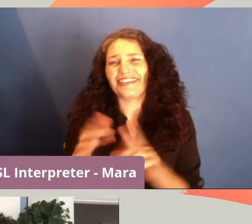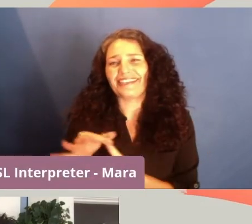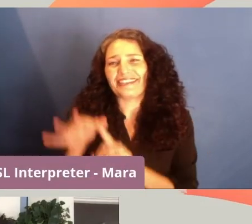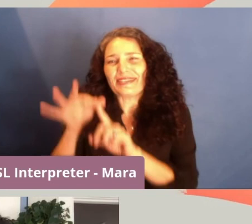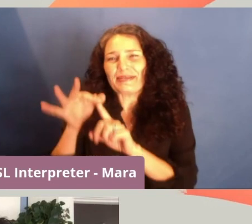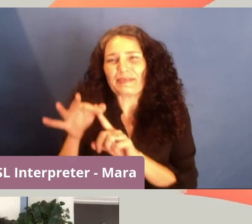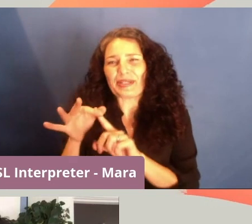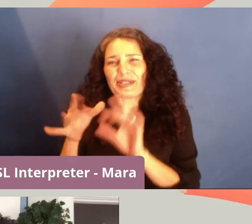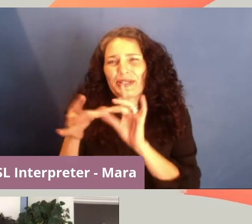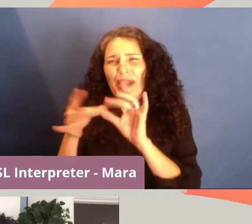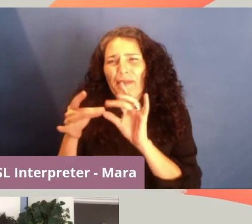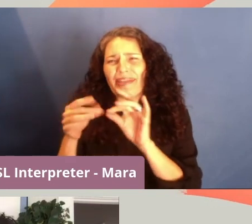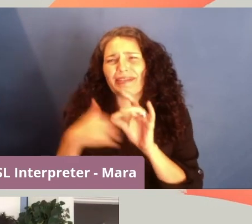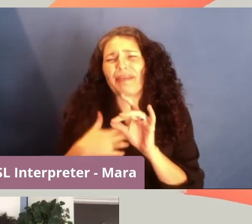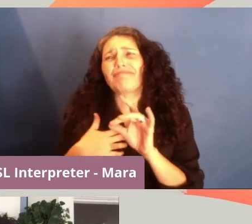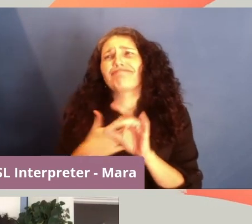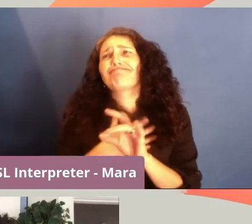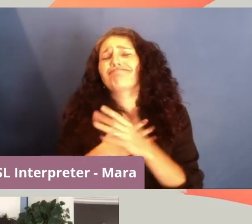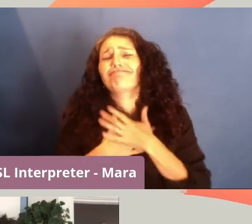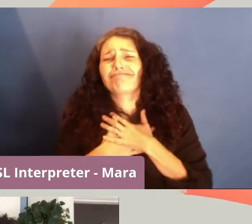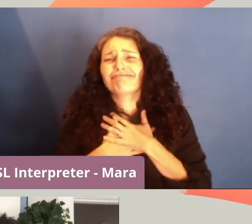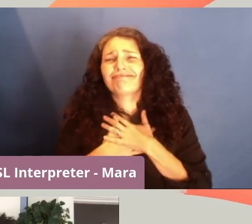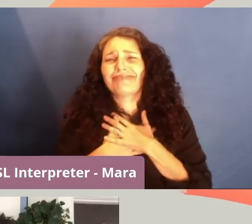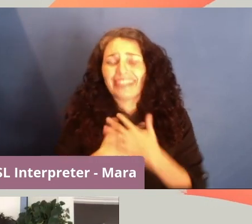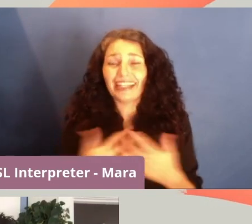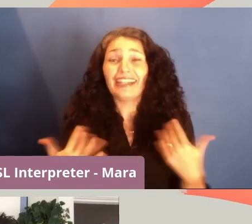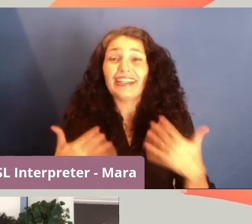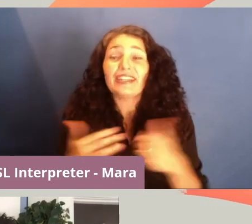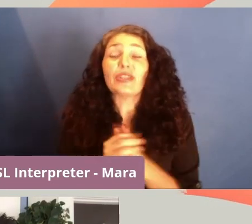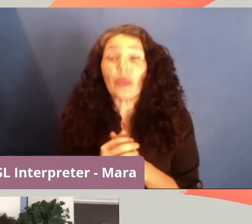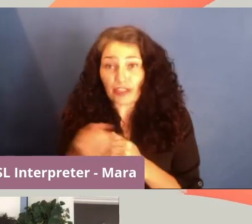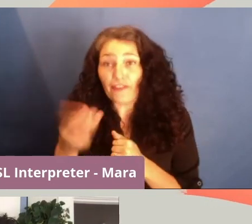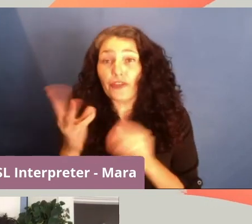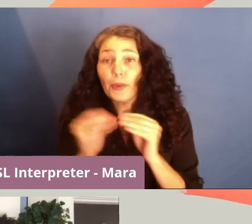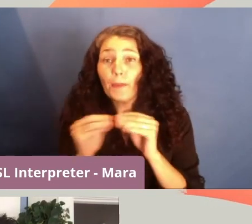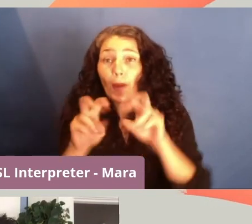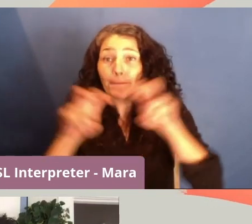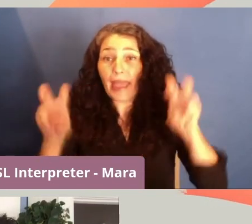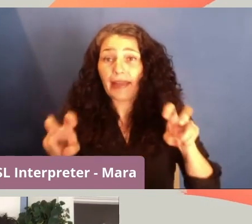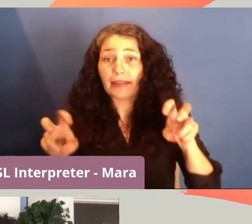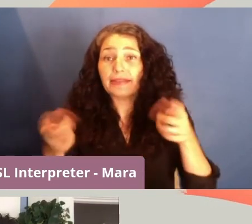So, we have a couple more panels coming up later today. Check out the schedule.